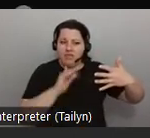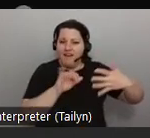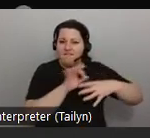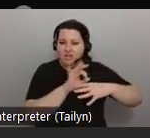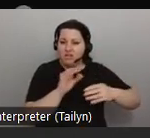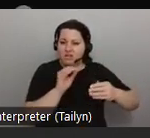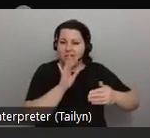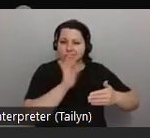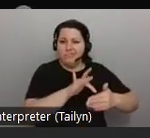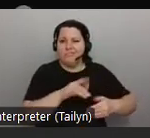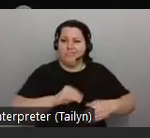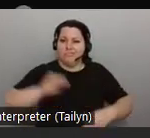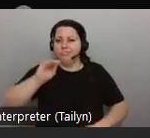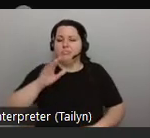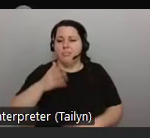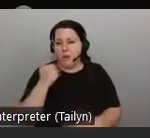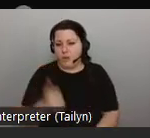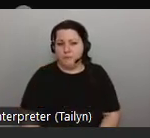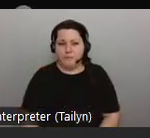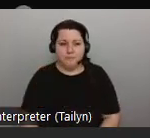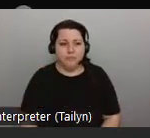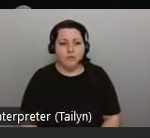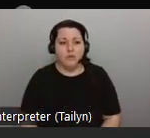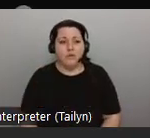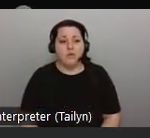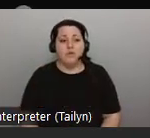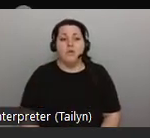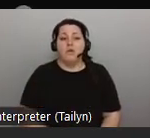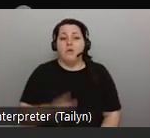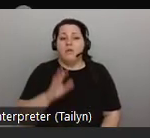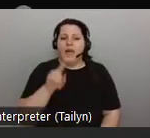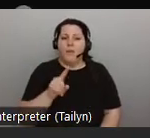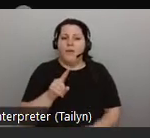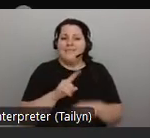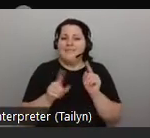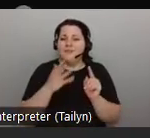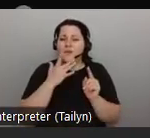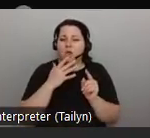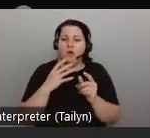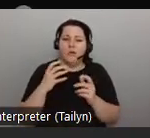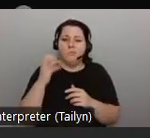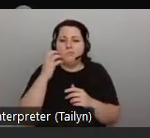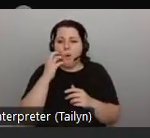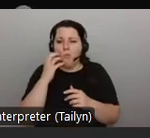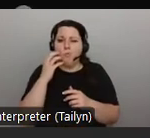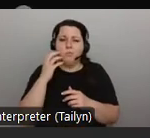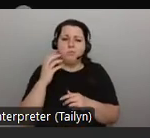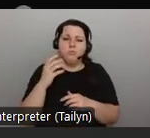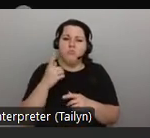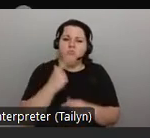list. It doesn't give us the functionality that really makes the